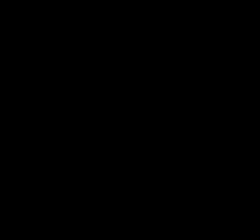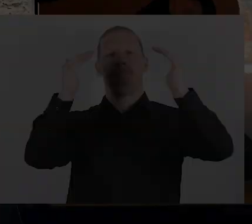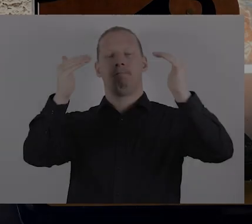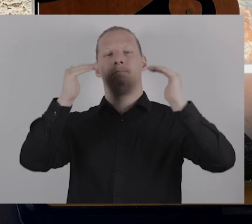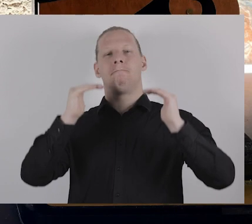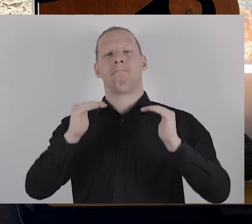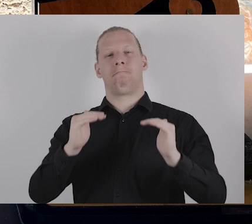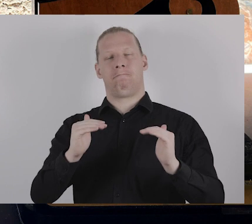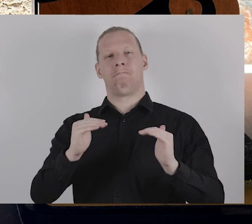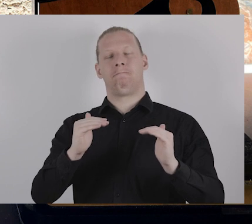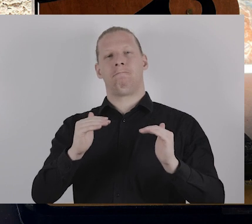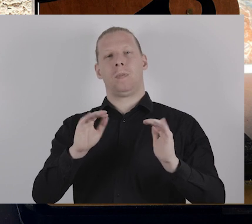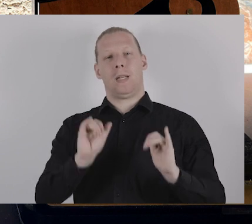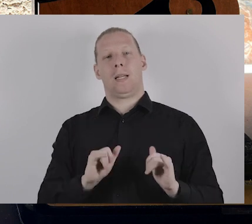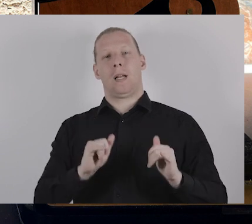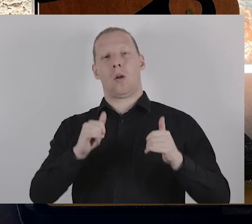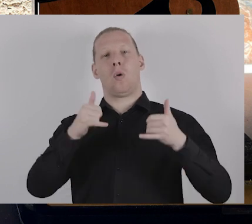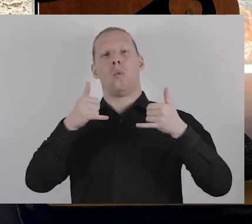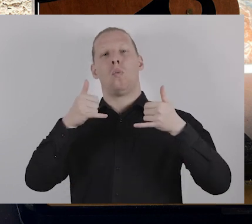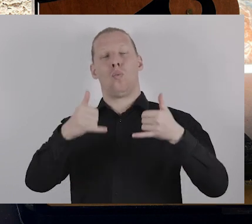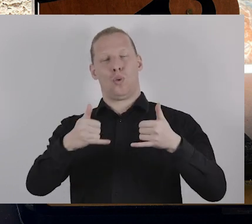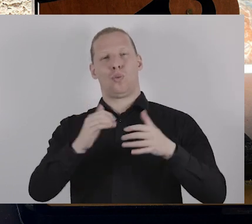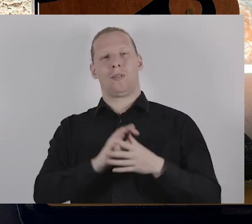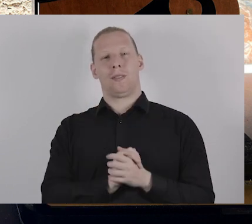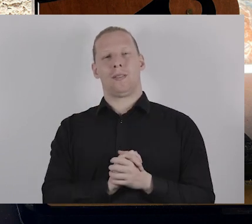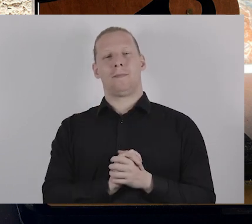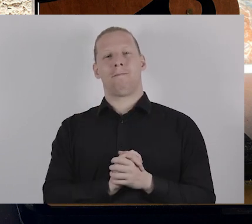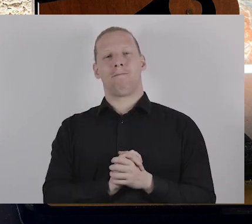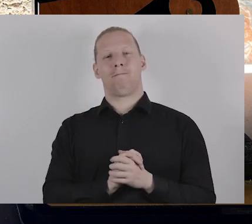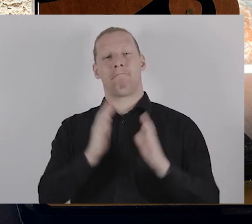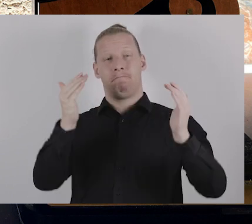IN TE REO MĀORI: The Te Waka Toi Awards continue with the Toi Iho Pūmanawa award.